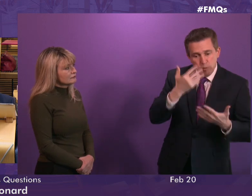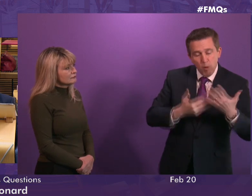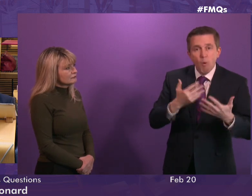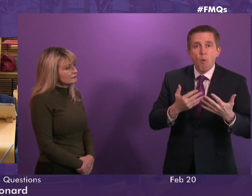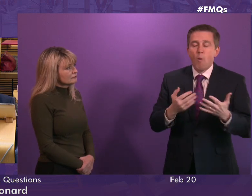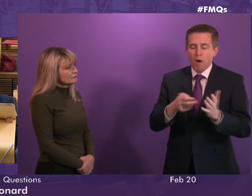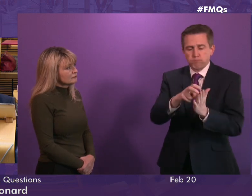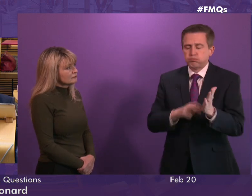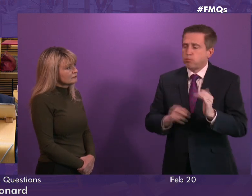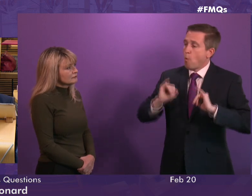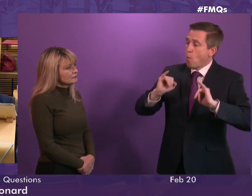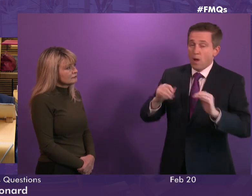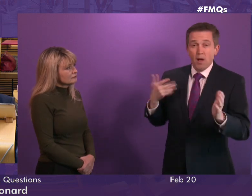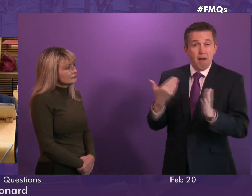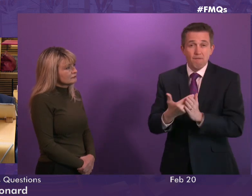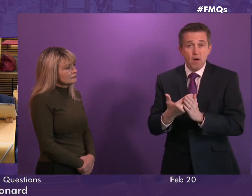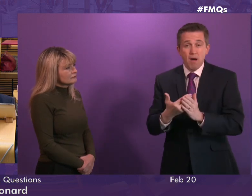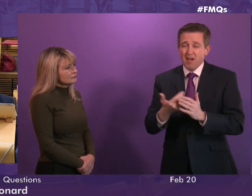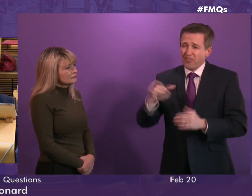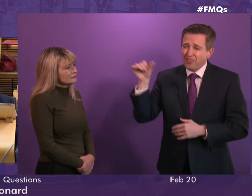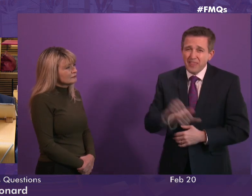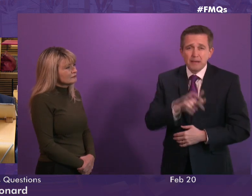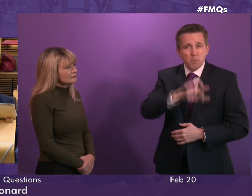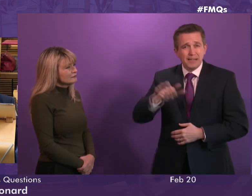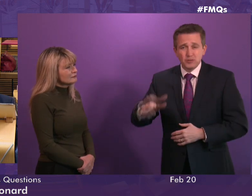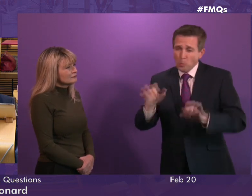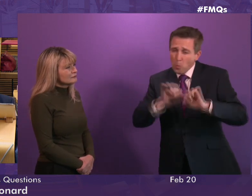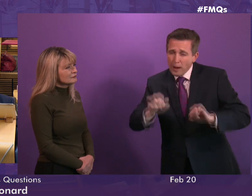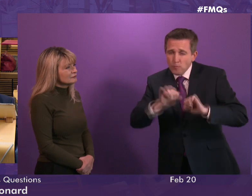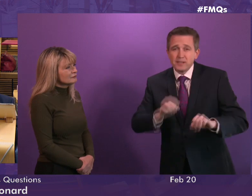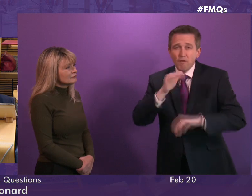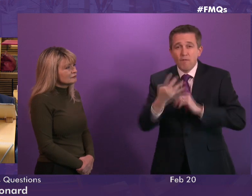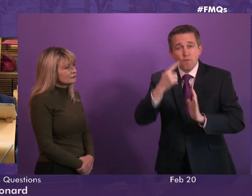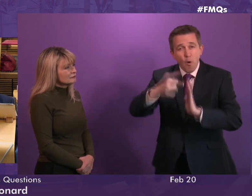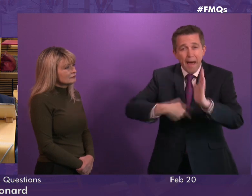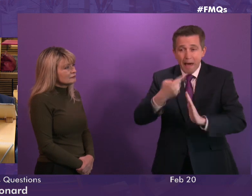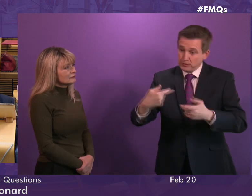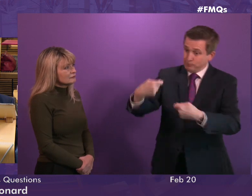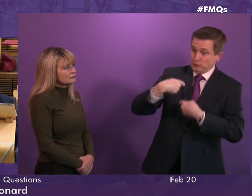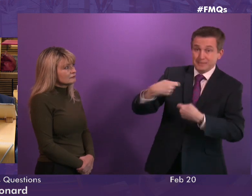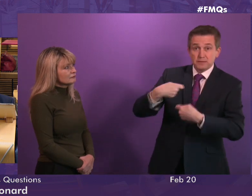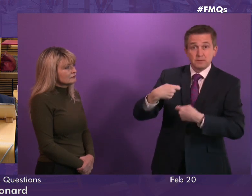thousands of patients waiting more than four hours for treatment. Last weekend, public